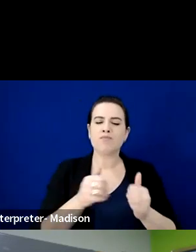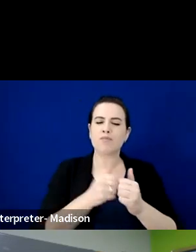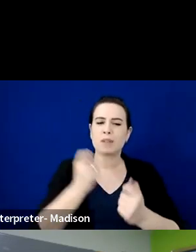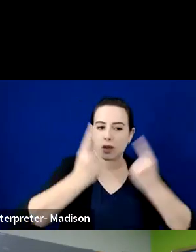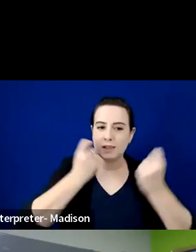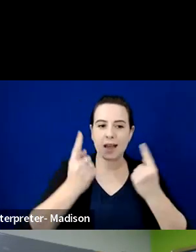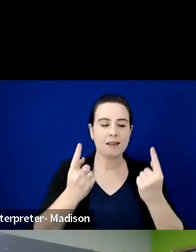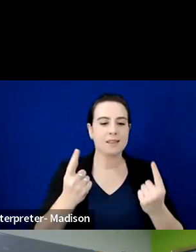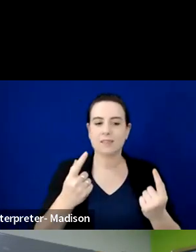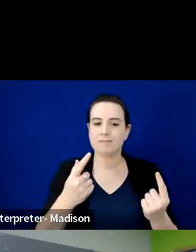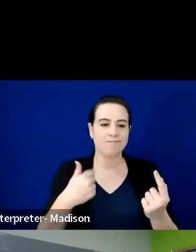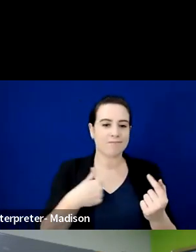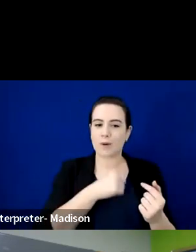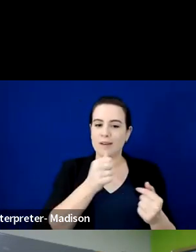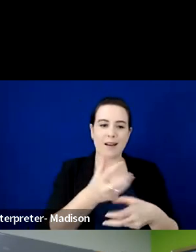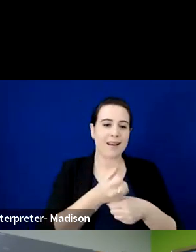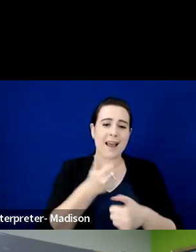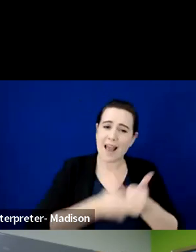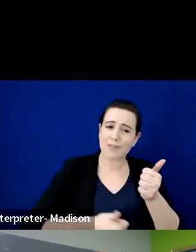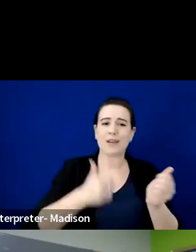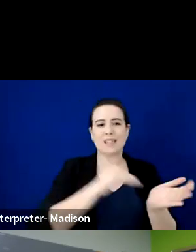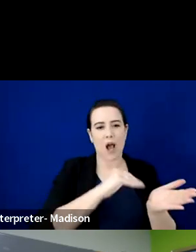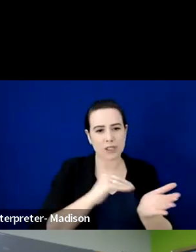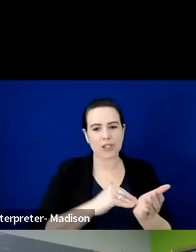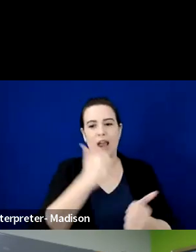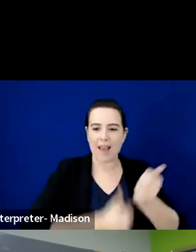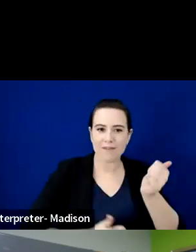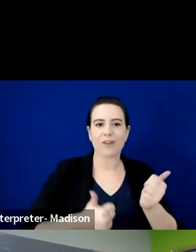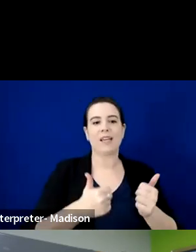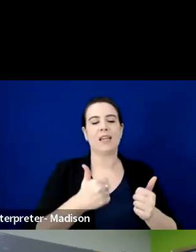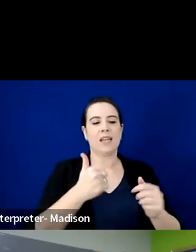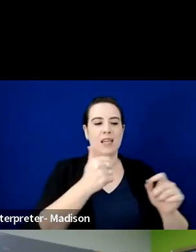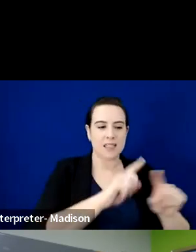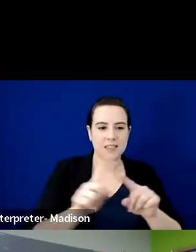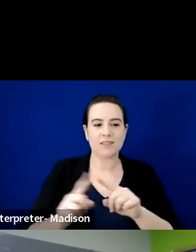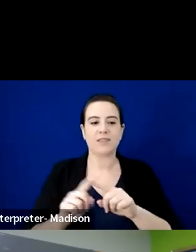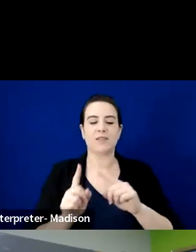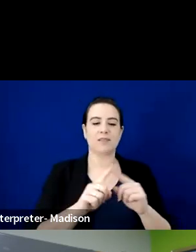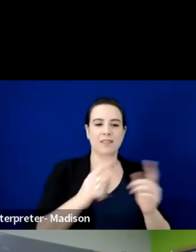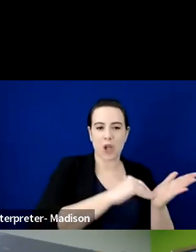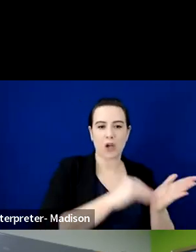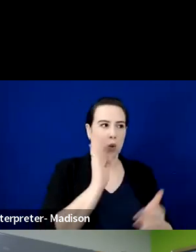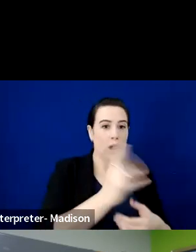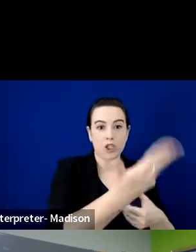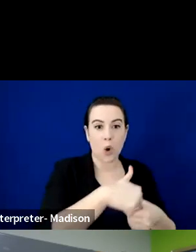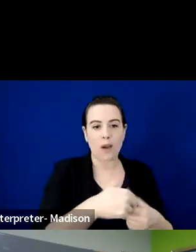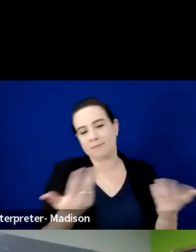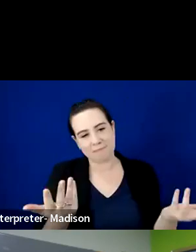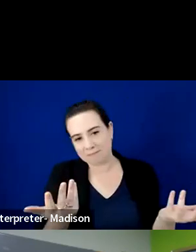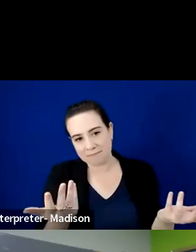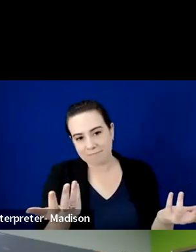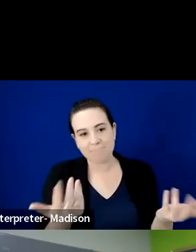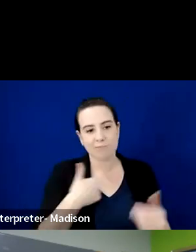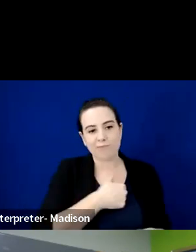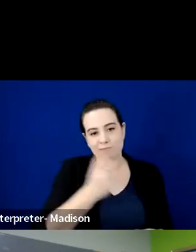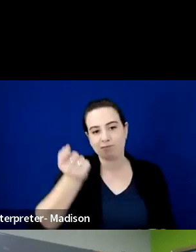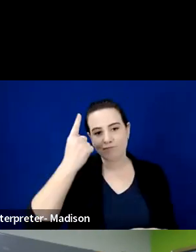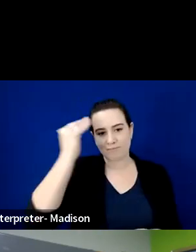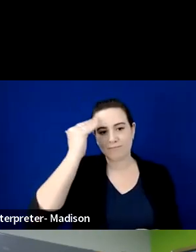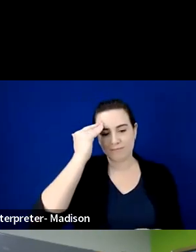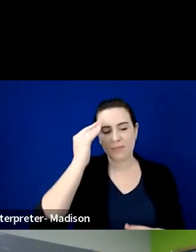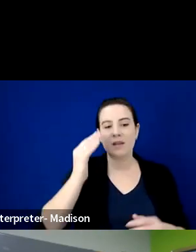And, really, some of what we found in our efforts had a lot -- and what we found in previous project efforts -- has a lot to do with not focussing on an us versus them, but focussing on how do we create a shared space and honours the knowledge base of both population groups, and to that end, we have done some work and continue to do work through this project in creating that opportunity for a collective working group.